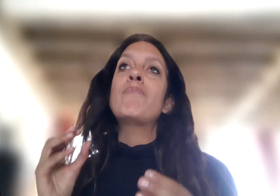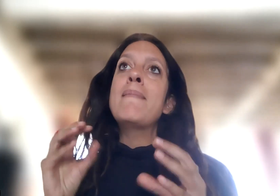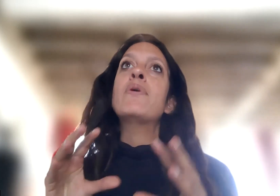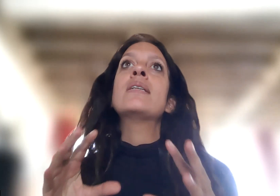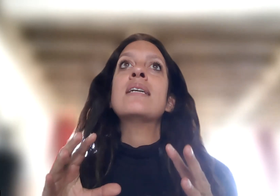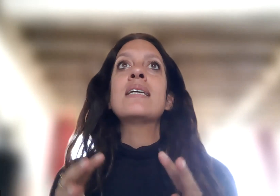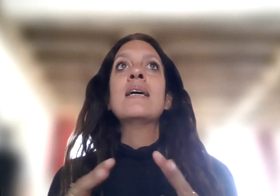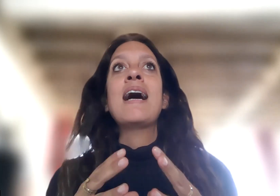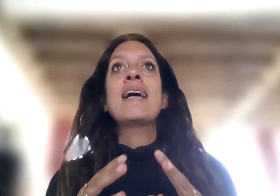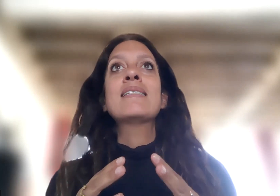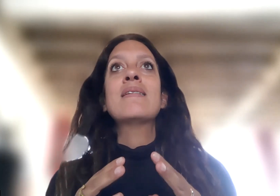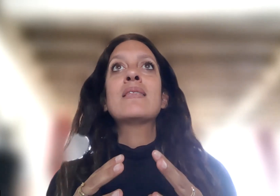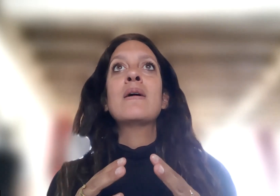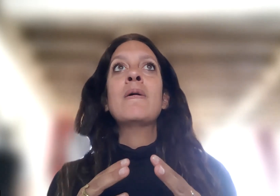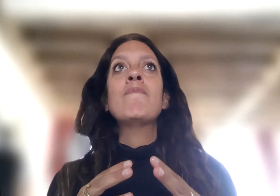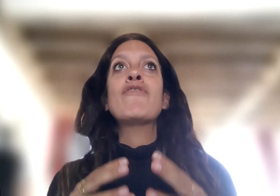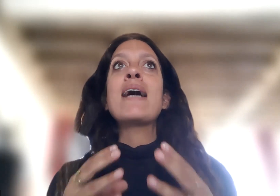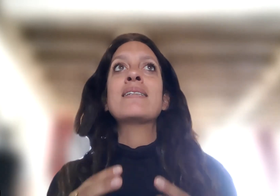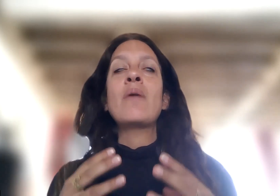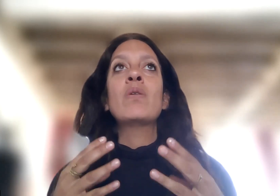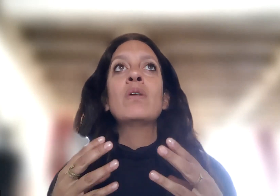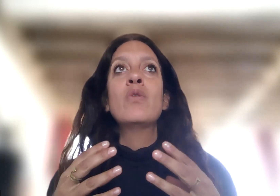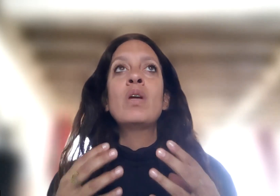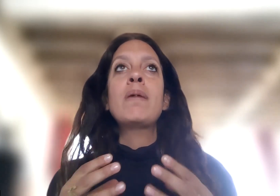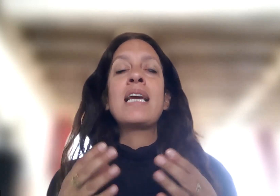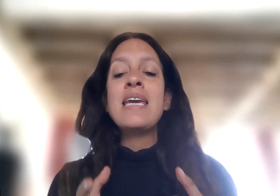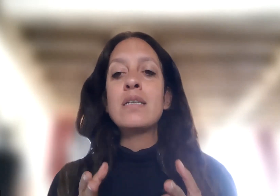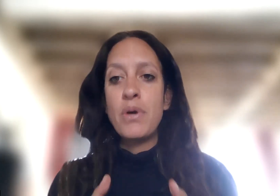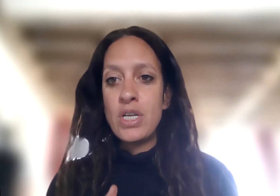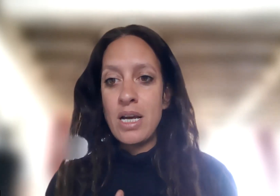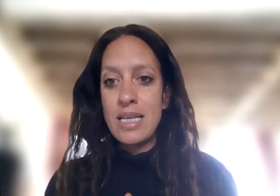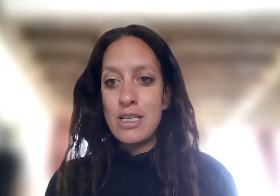whether you are headquarter, demonstrable results. So these are